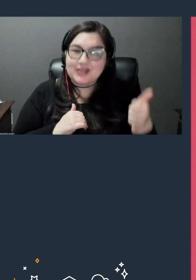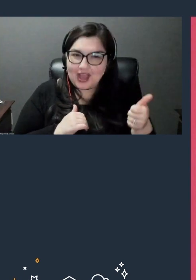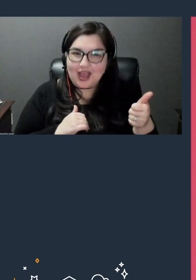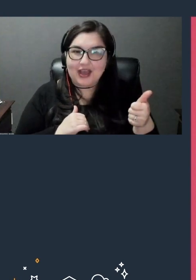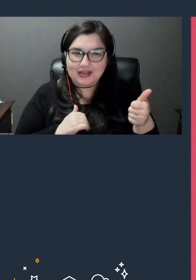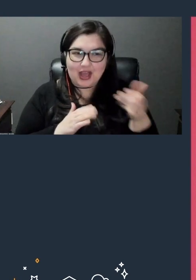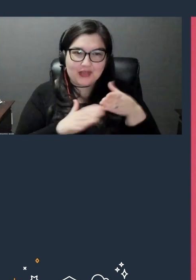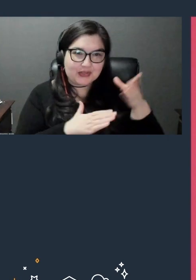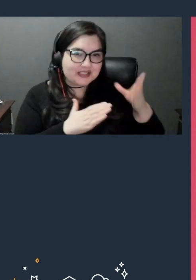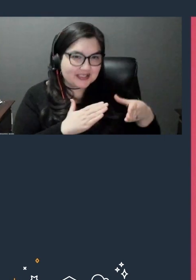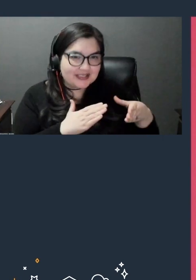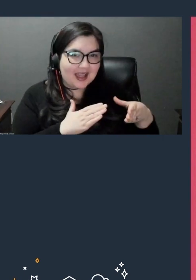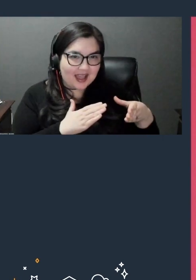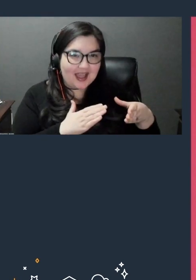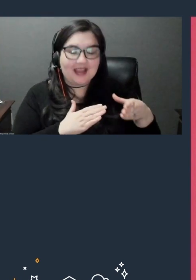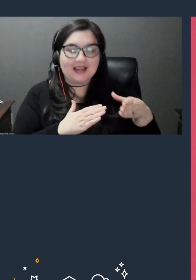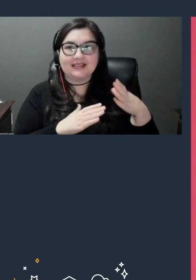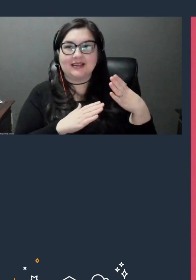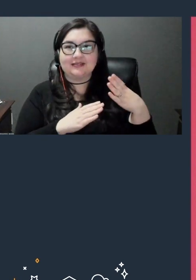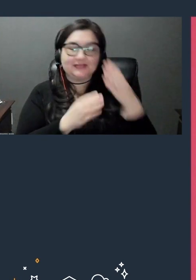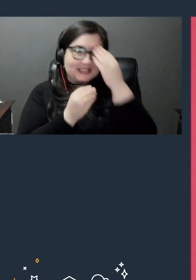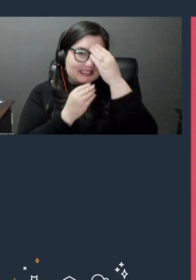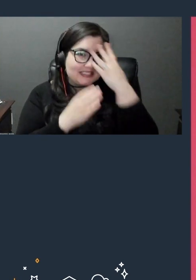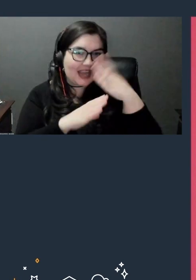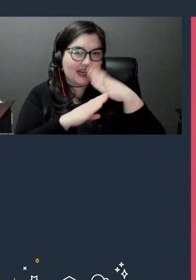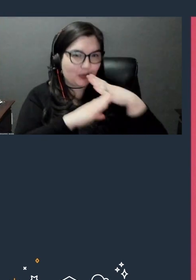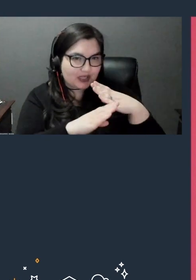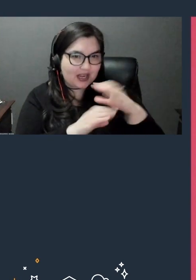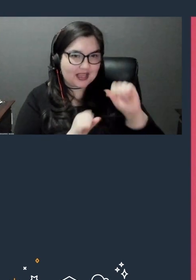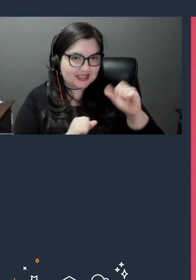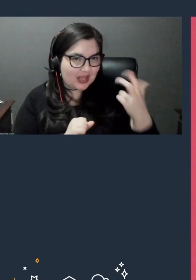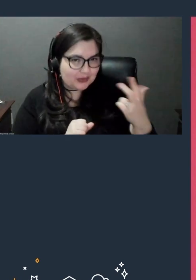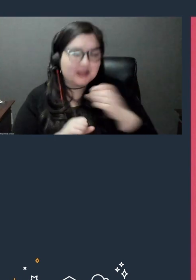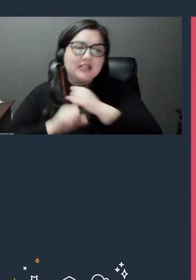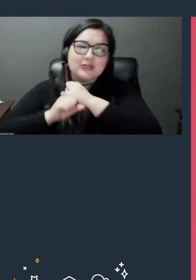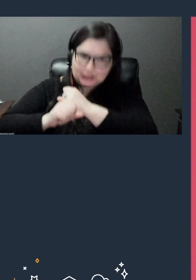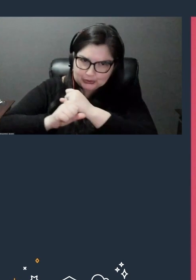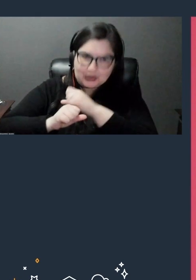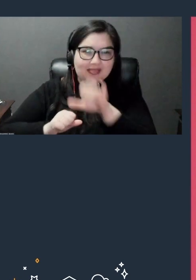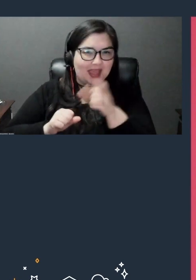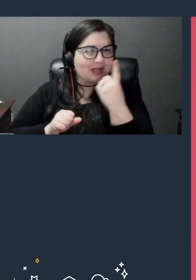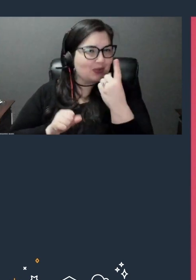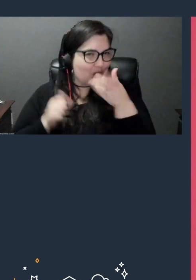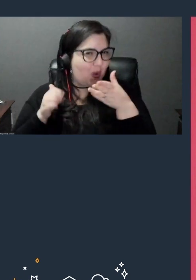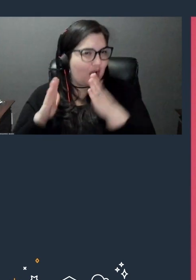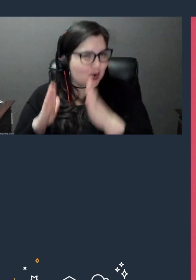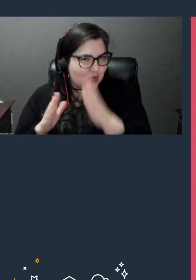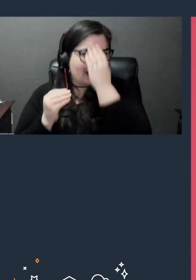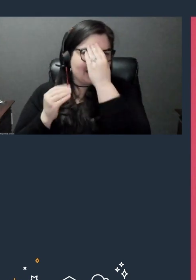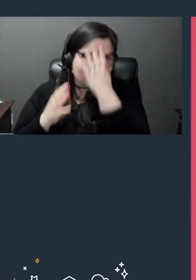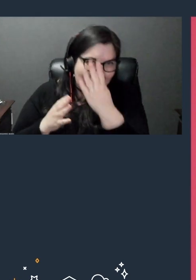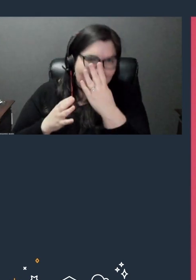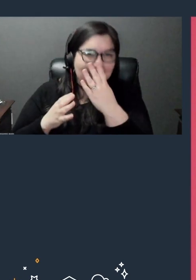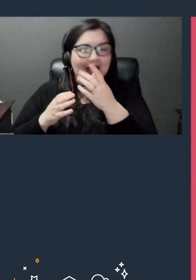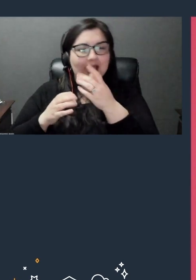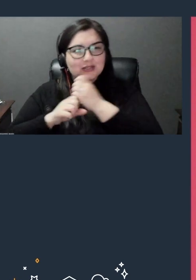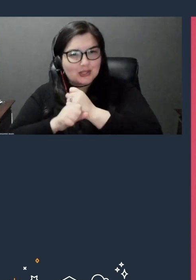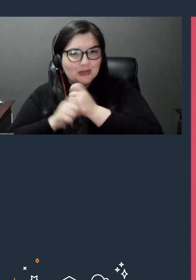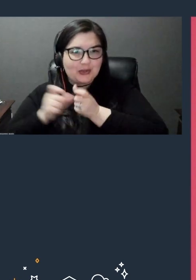of data protection in S3. Security is obviously a way of protecting your data security controls, making them accessible where they're supposed to be,